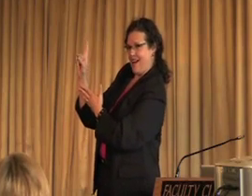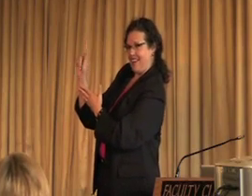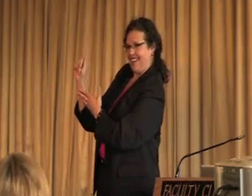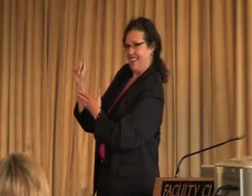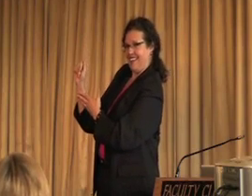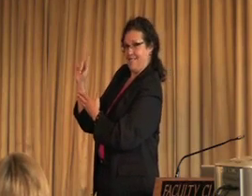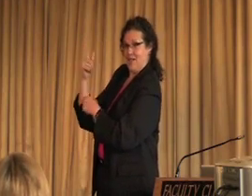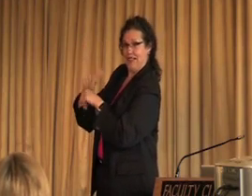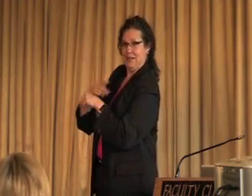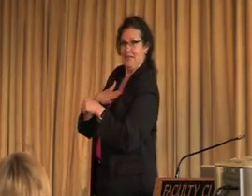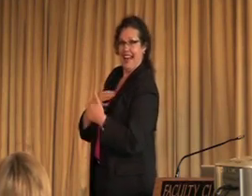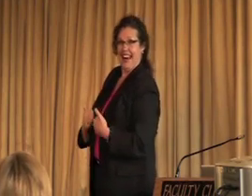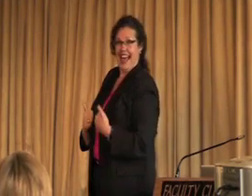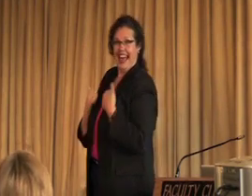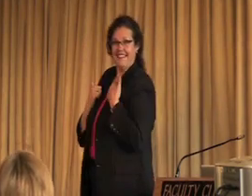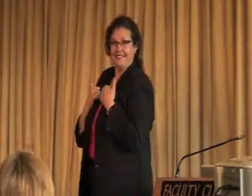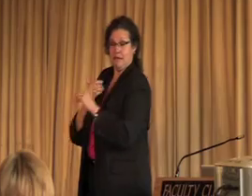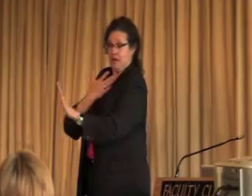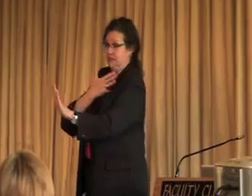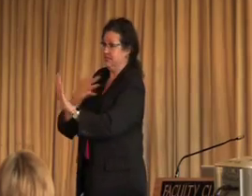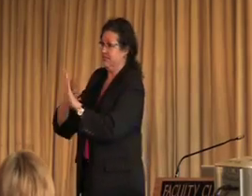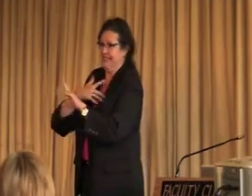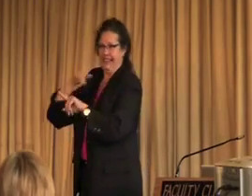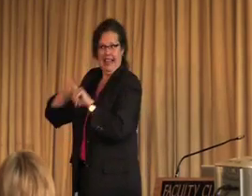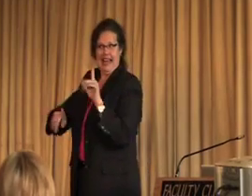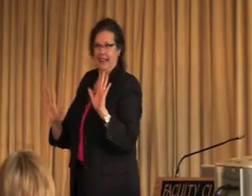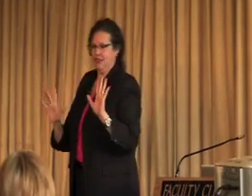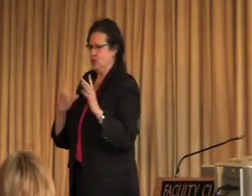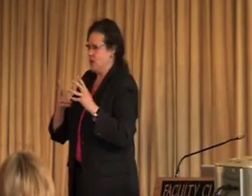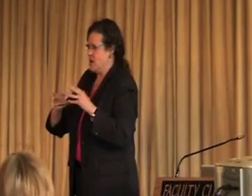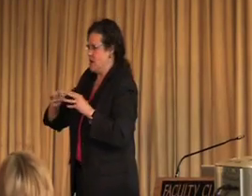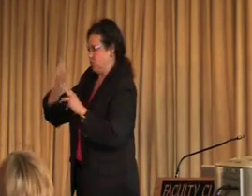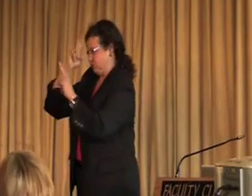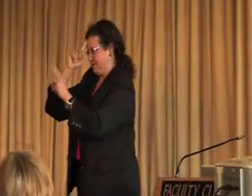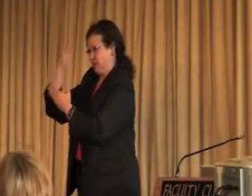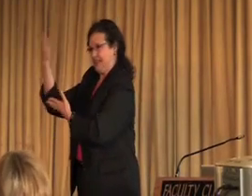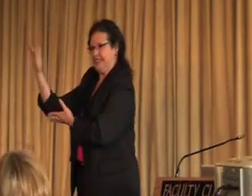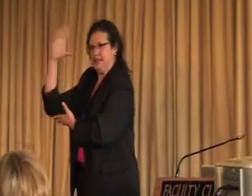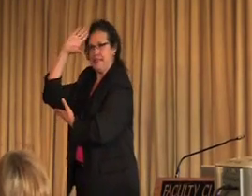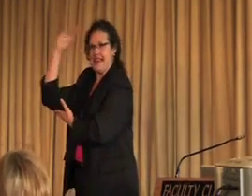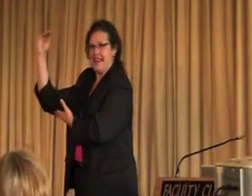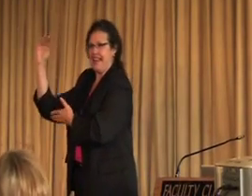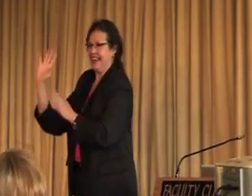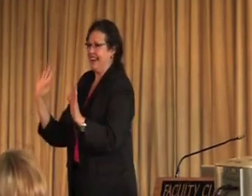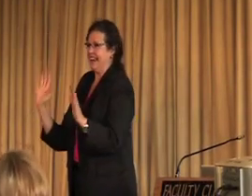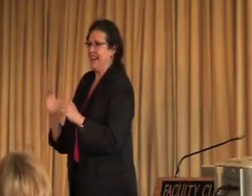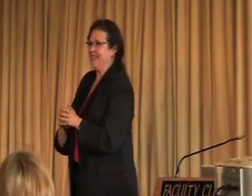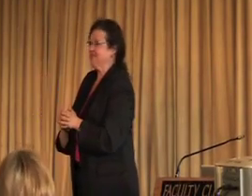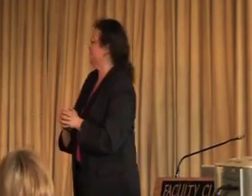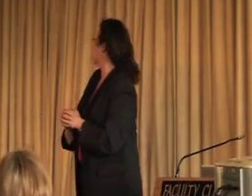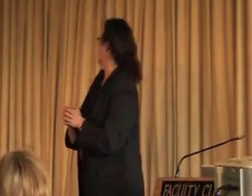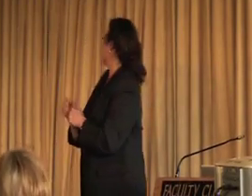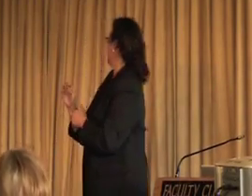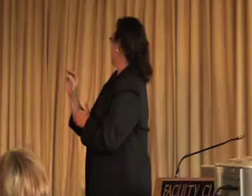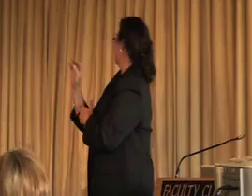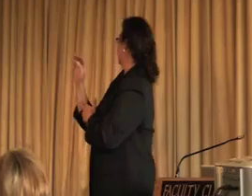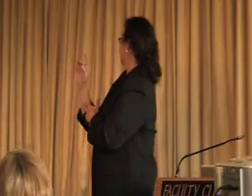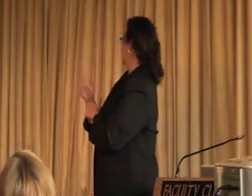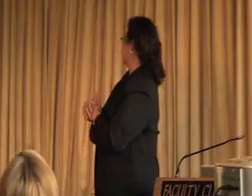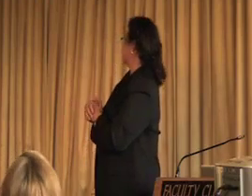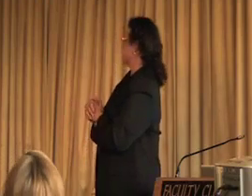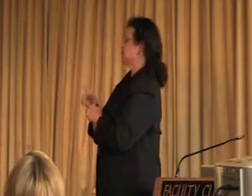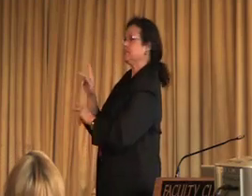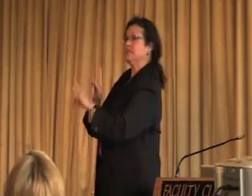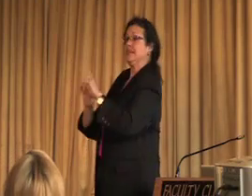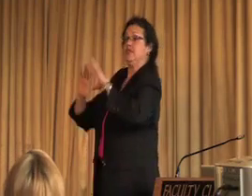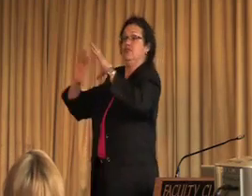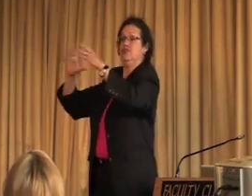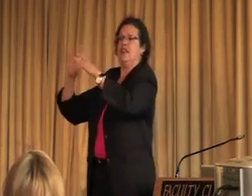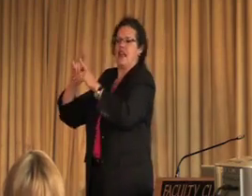for Dr. Mike Rodda. I had never called him Mike before until tonight. This is the first